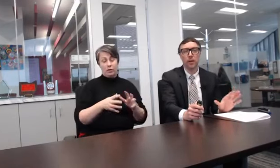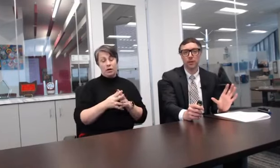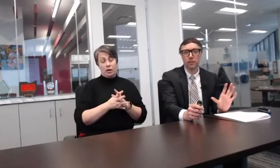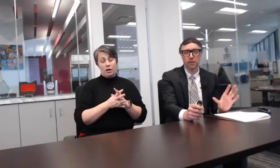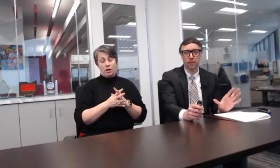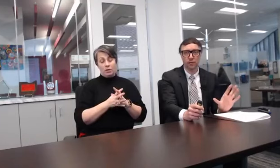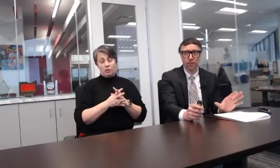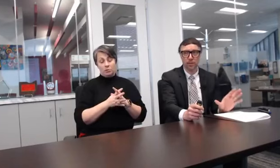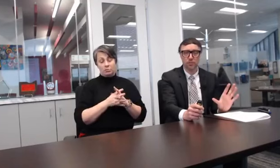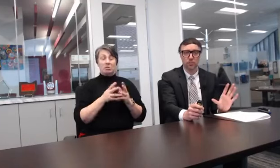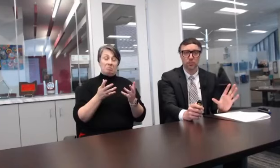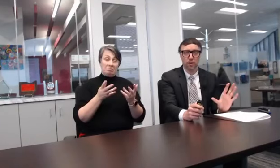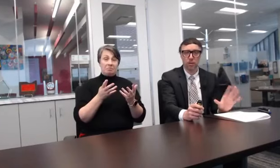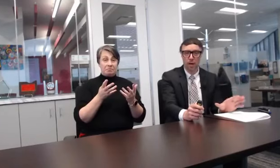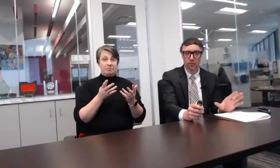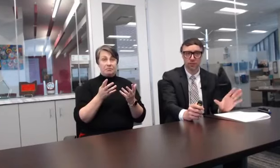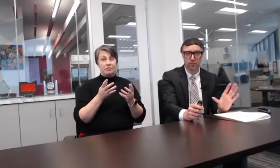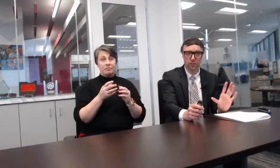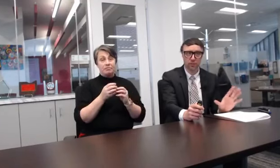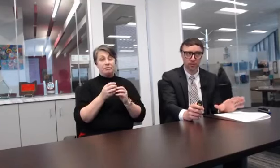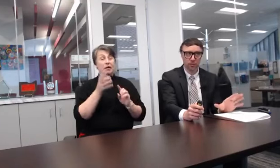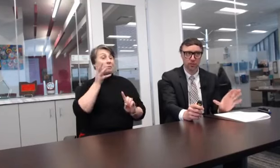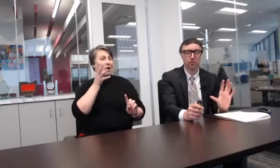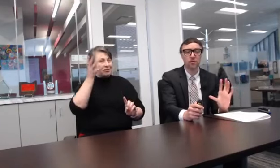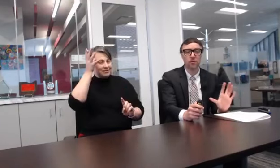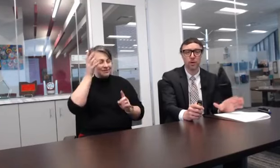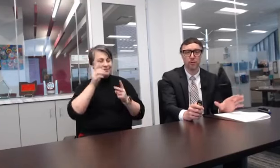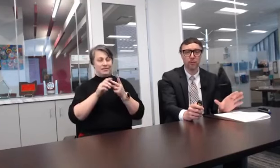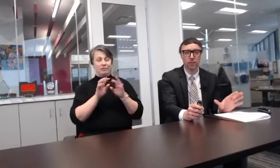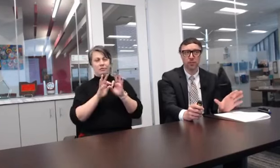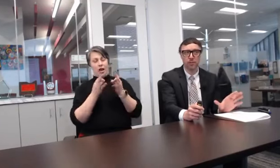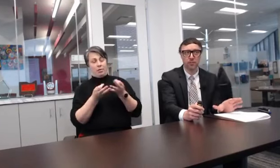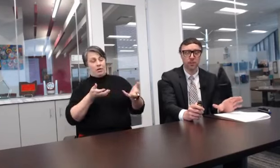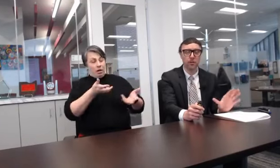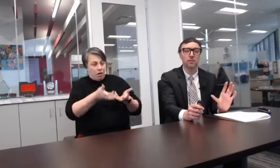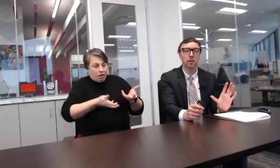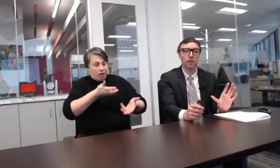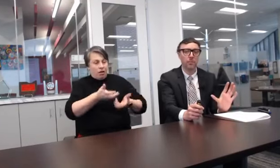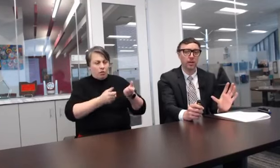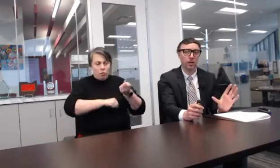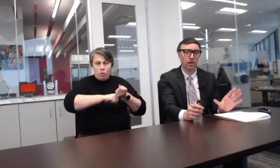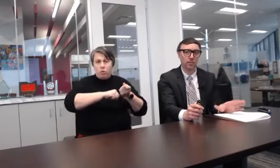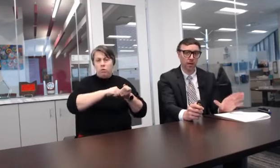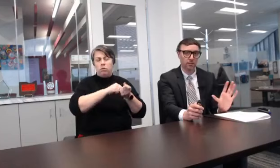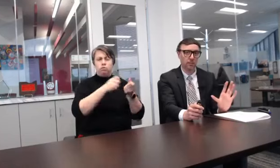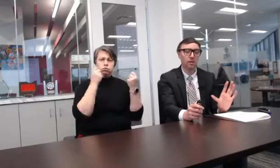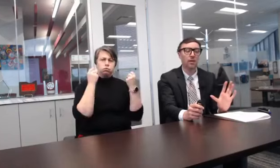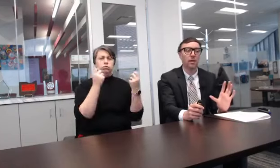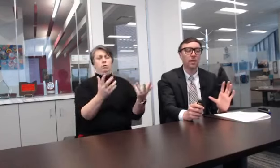but parents and families do a lot for their children who have developmental disabilities and many are exhausted.